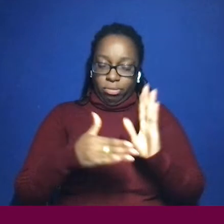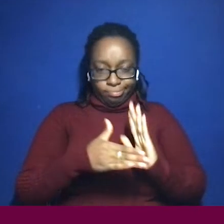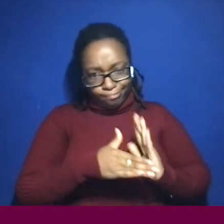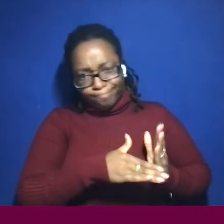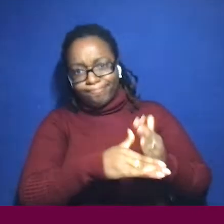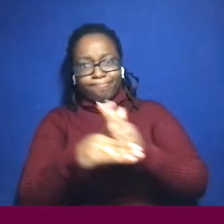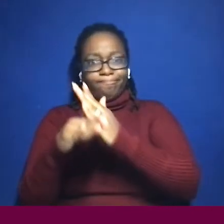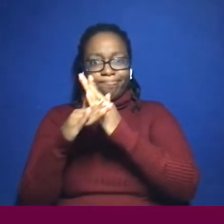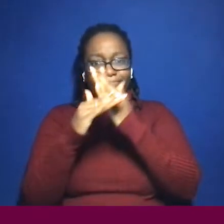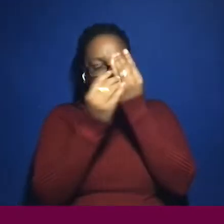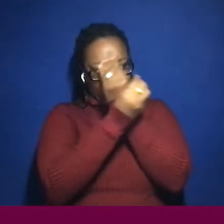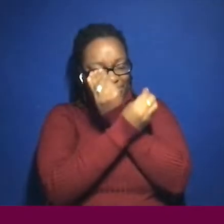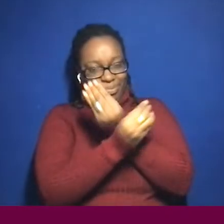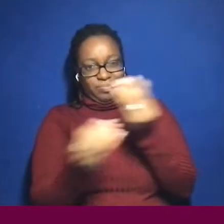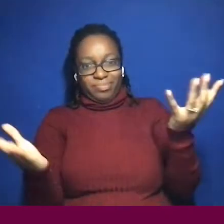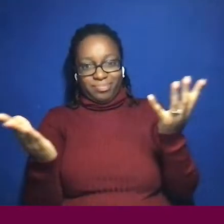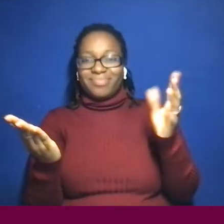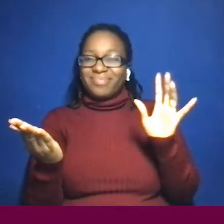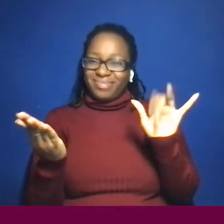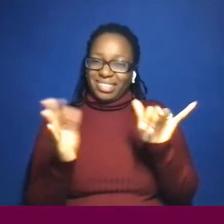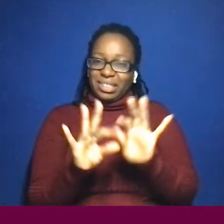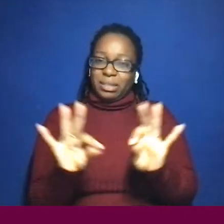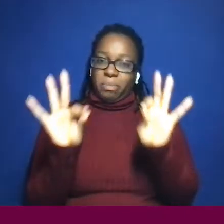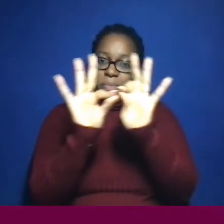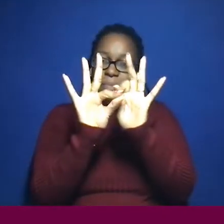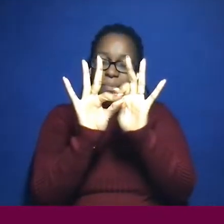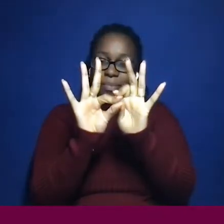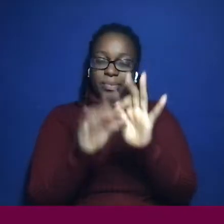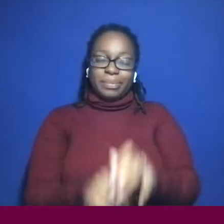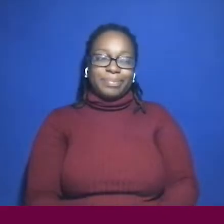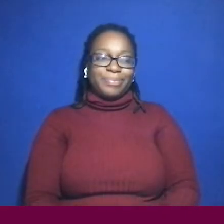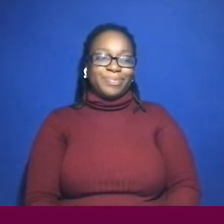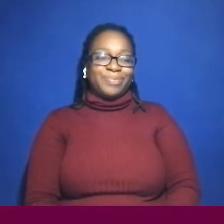getting the truth out is important. And I guess the activists need